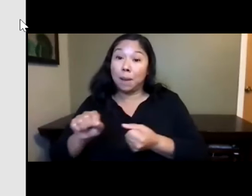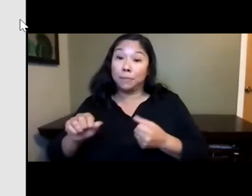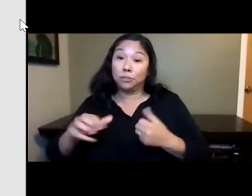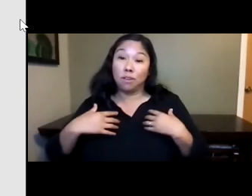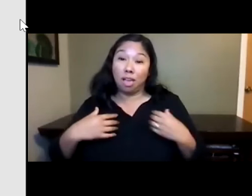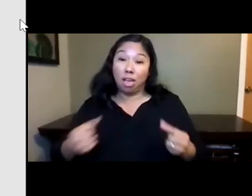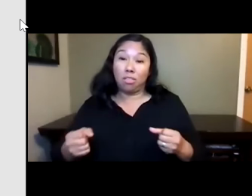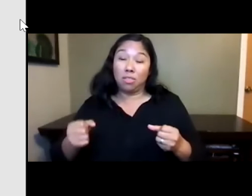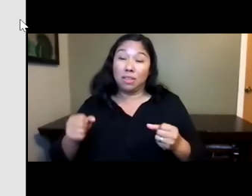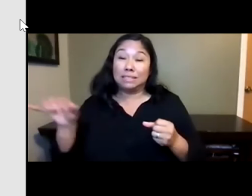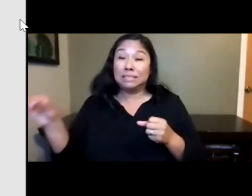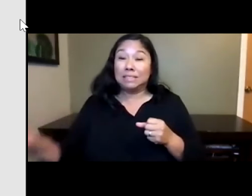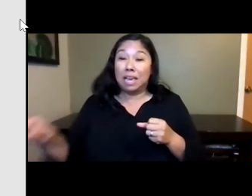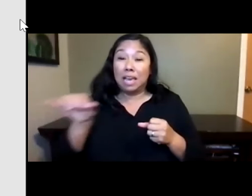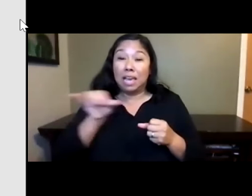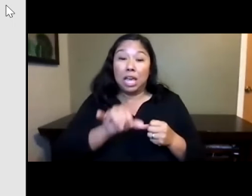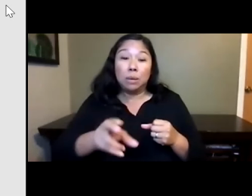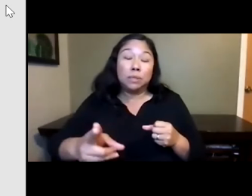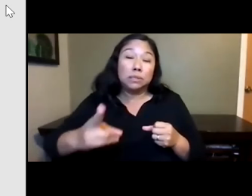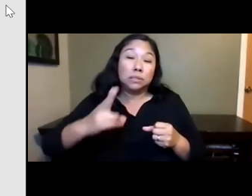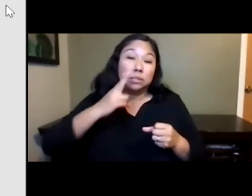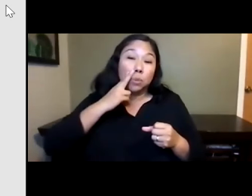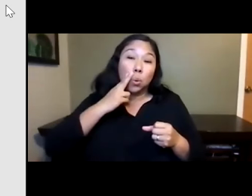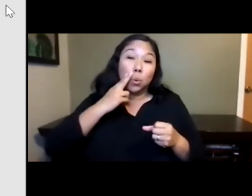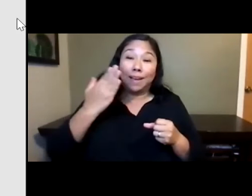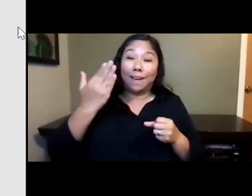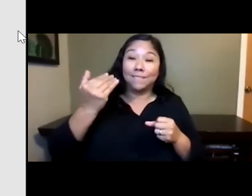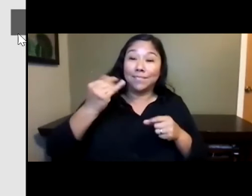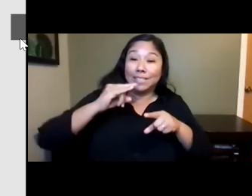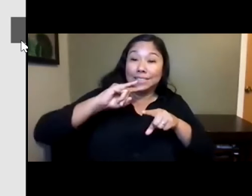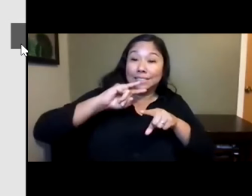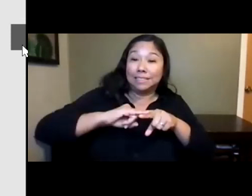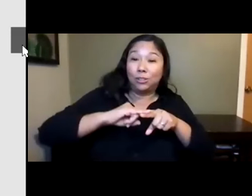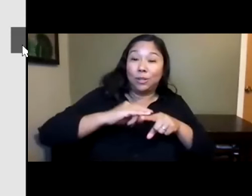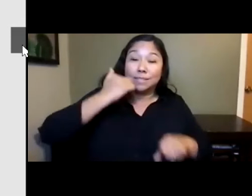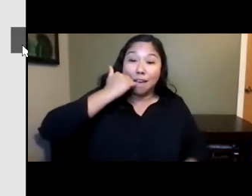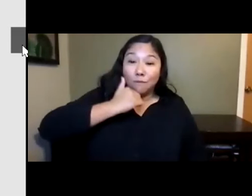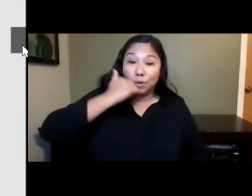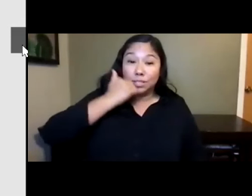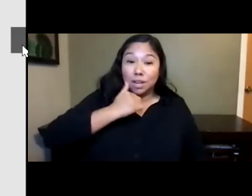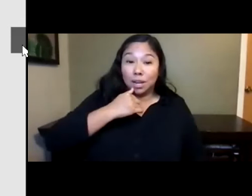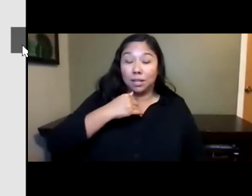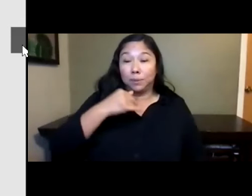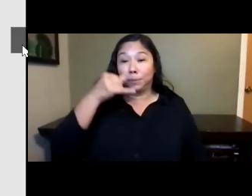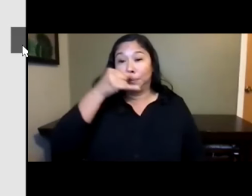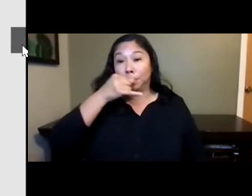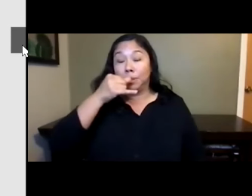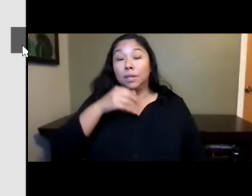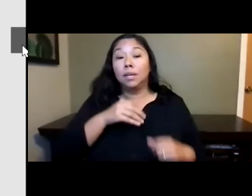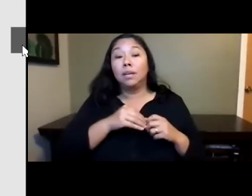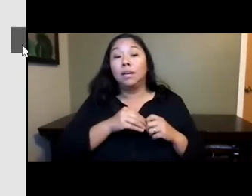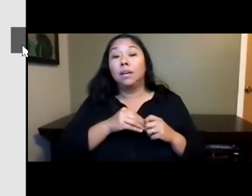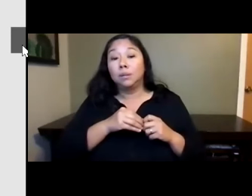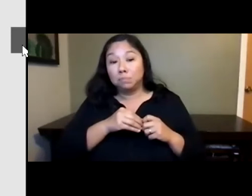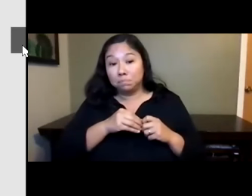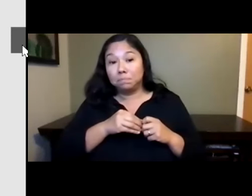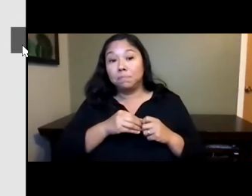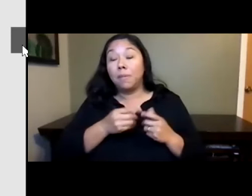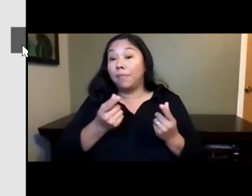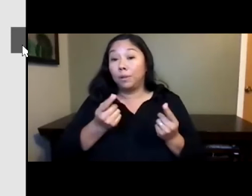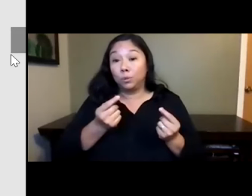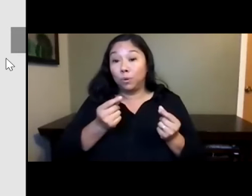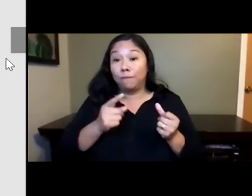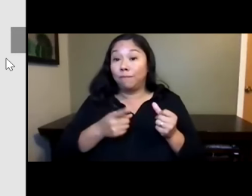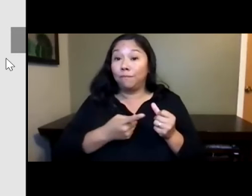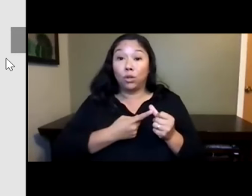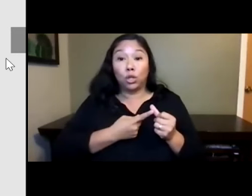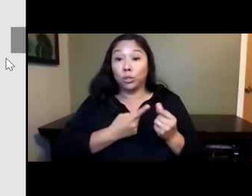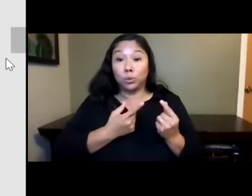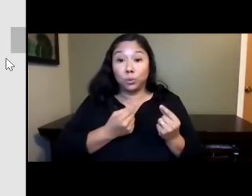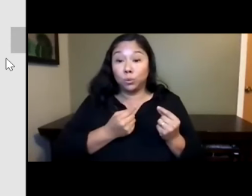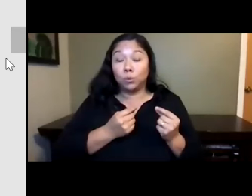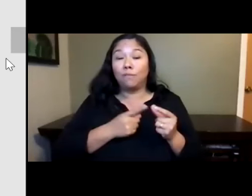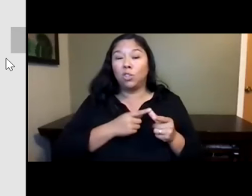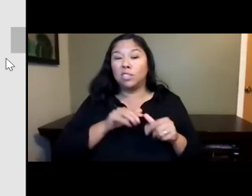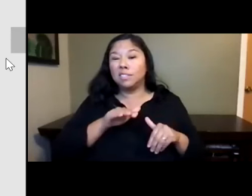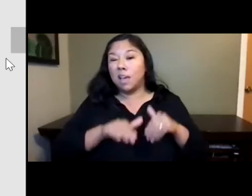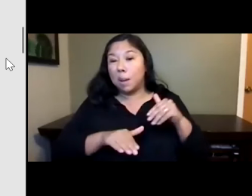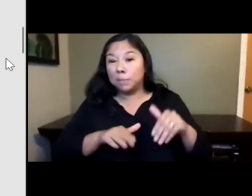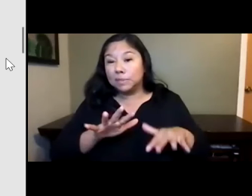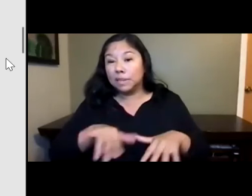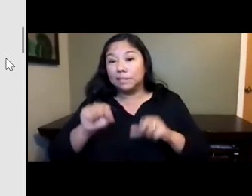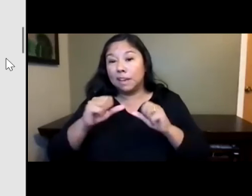15 cigarettes per day. First steps: take an online class and learn something new,